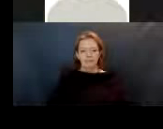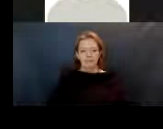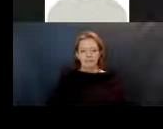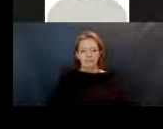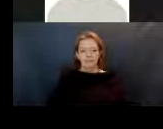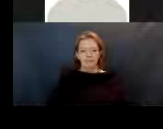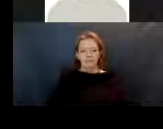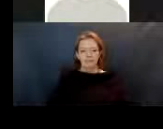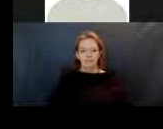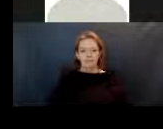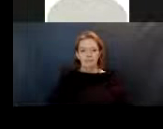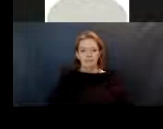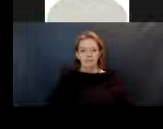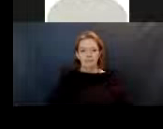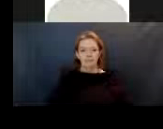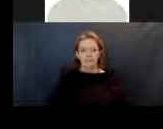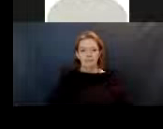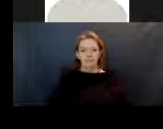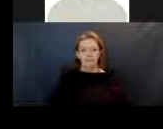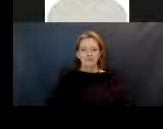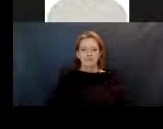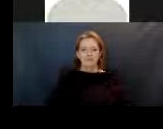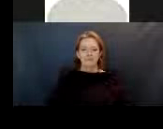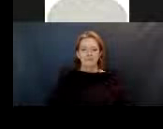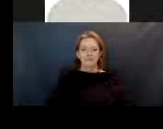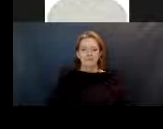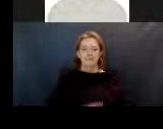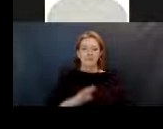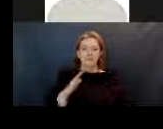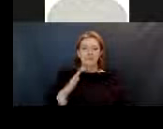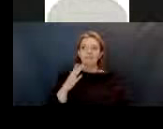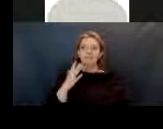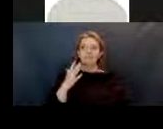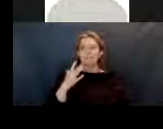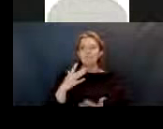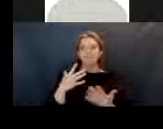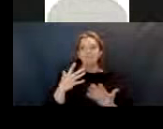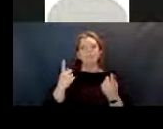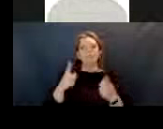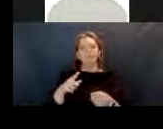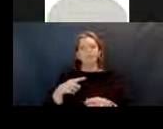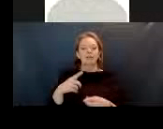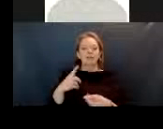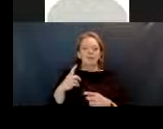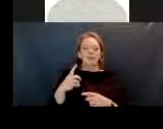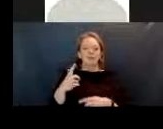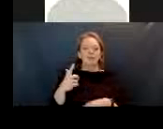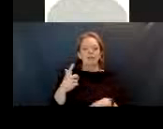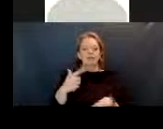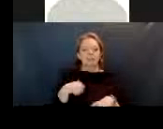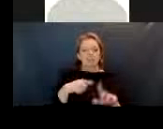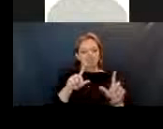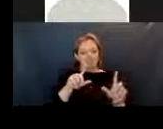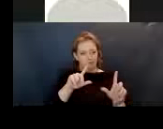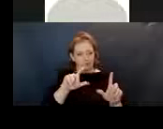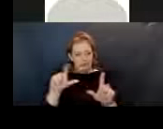It's almost as, I feel like I'm choosing the pieces I engage with that have their own,